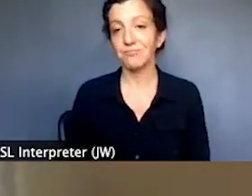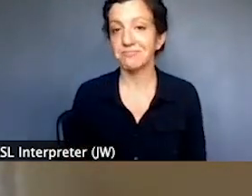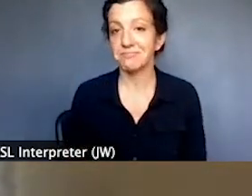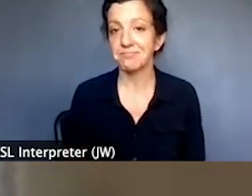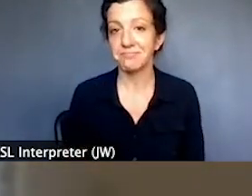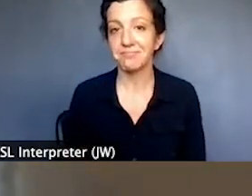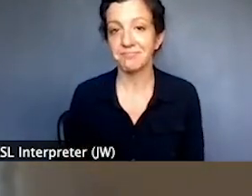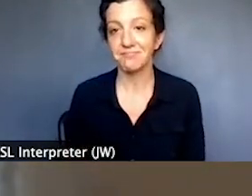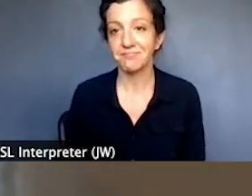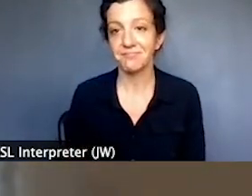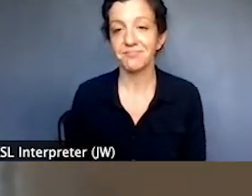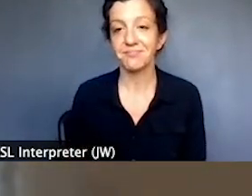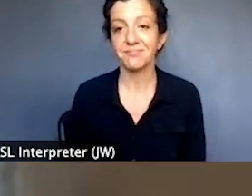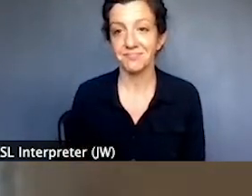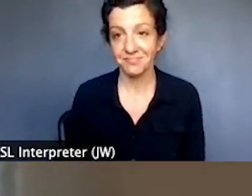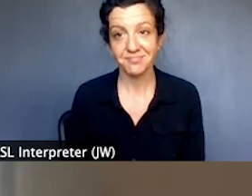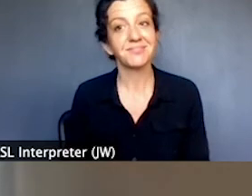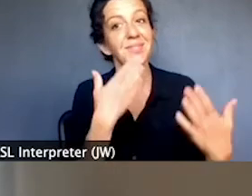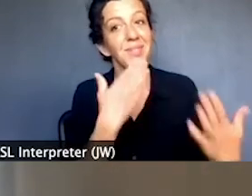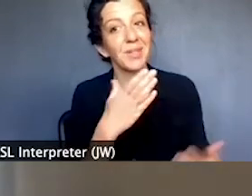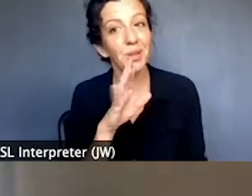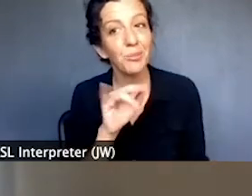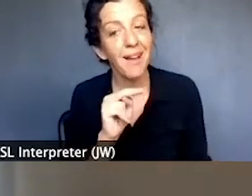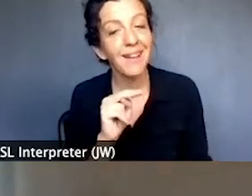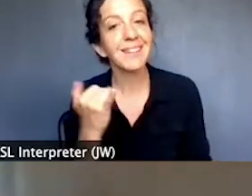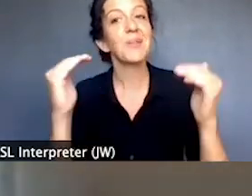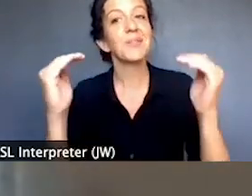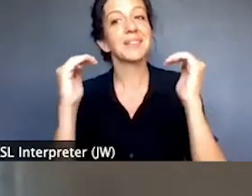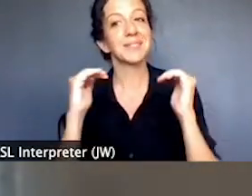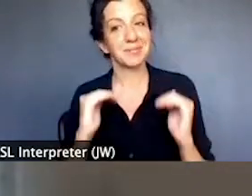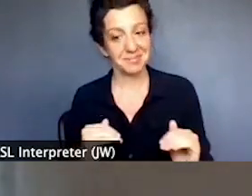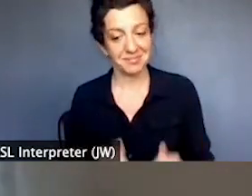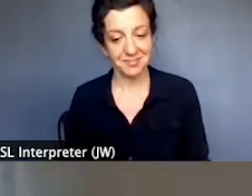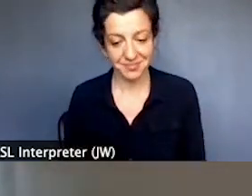which established a new section in the Constitution, which generally banned the consideration